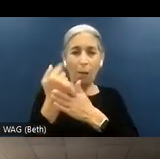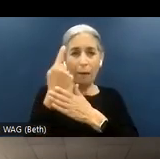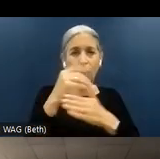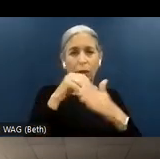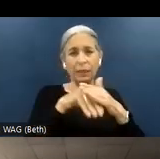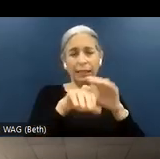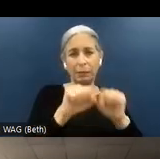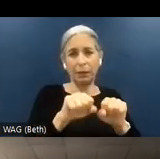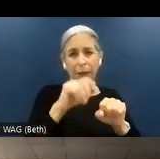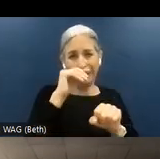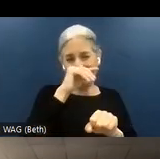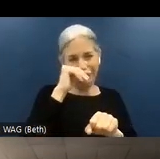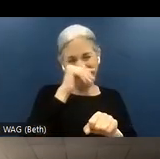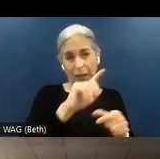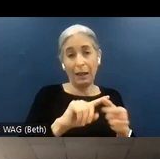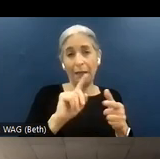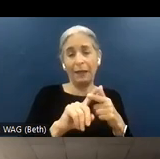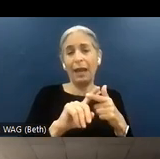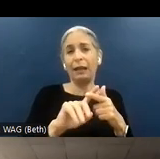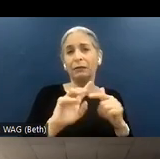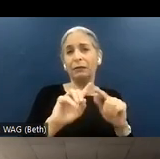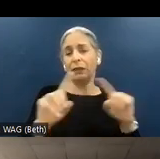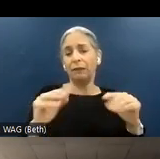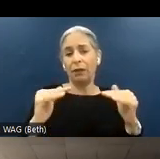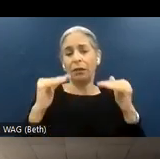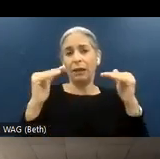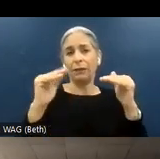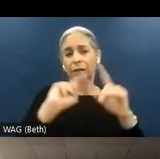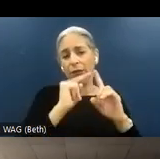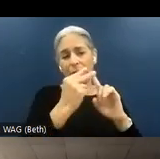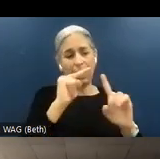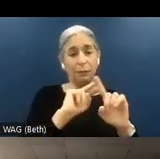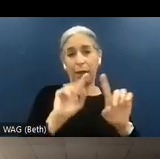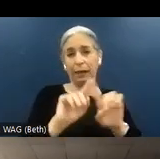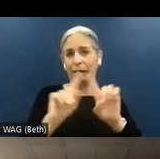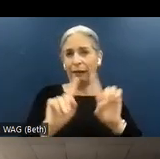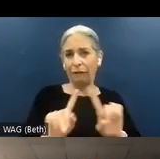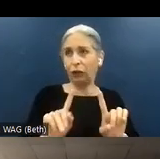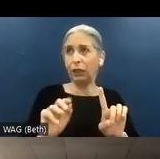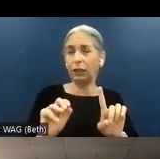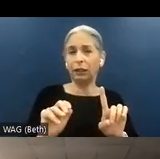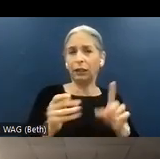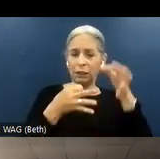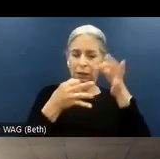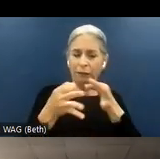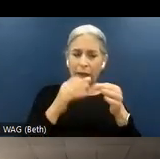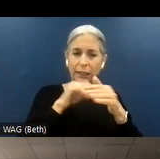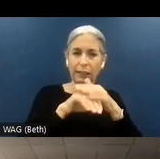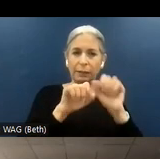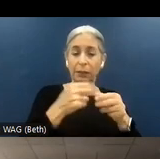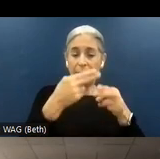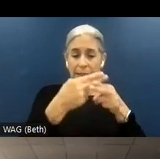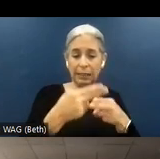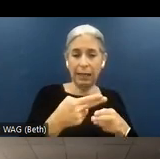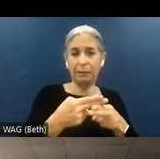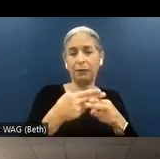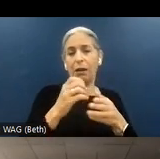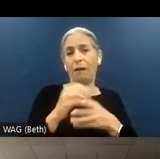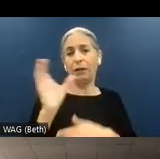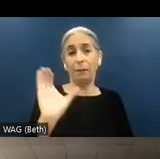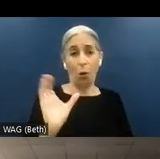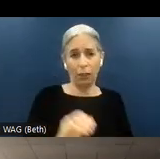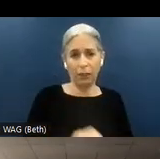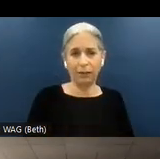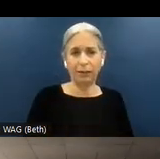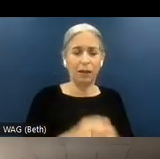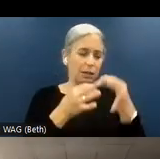you have, of course, aspects defining accessible names of components and defining reading orders